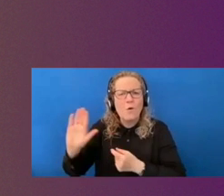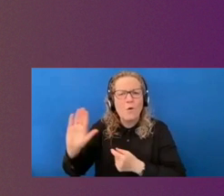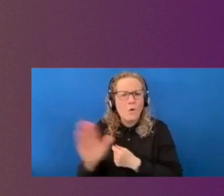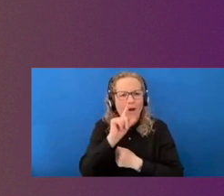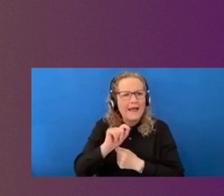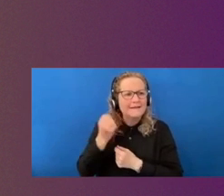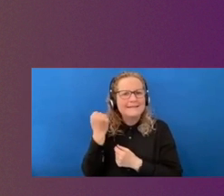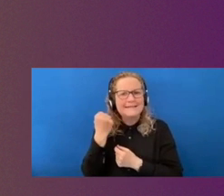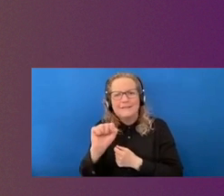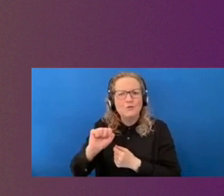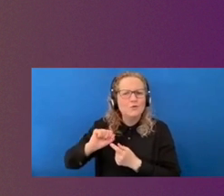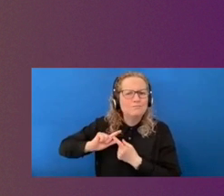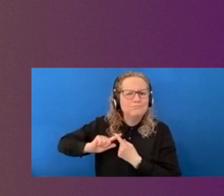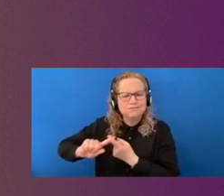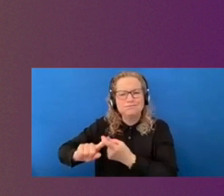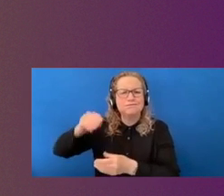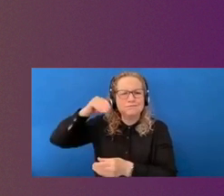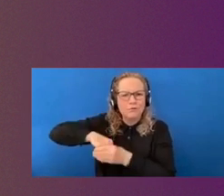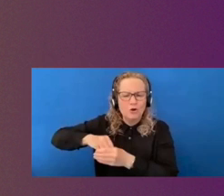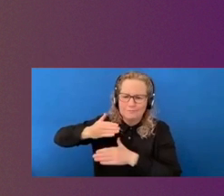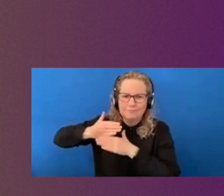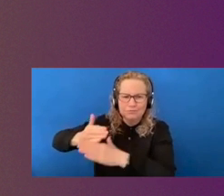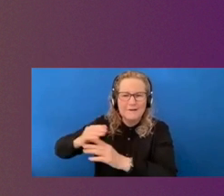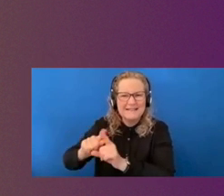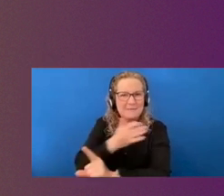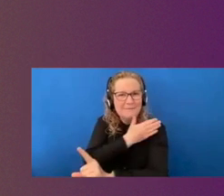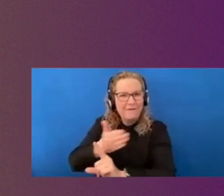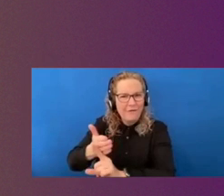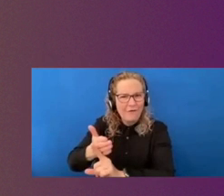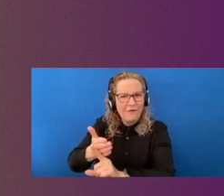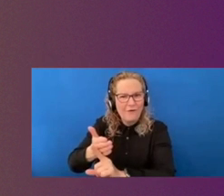in the same way that they've been able to yeah definitely can I just ask you a quick follow-up